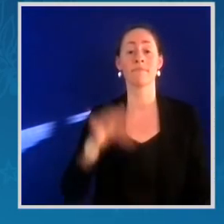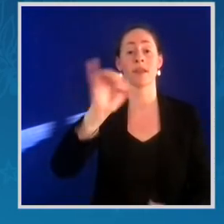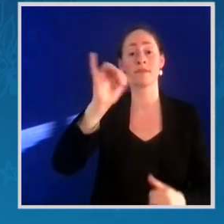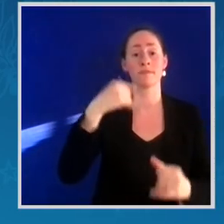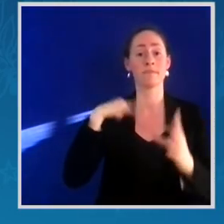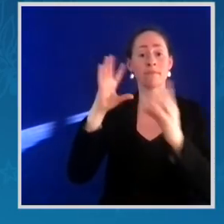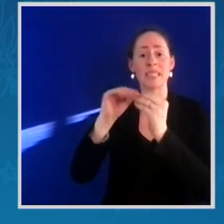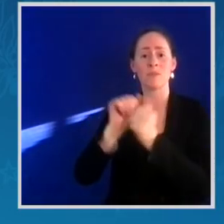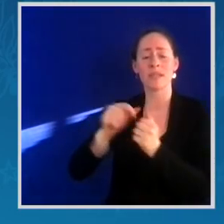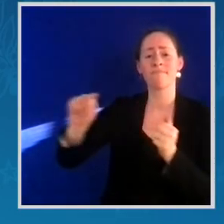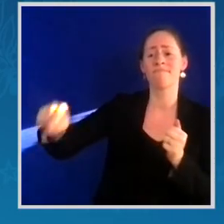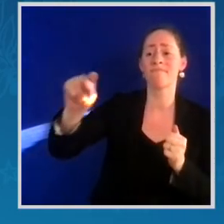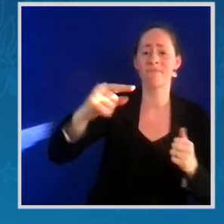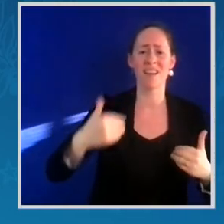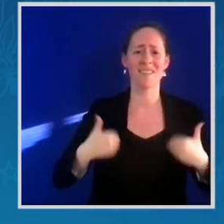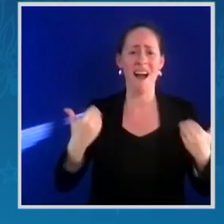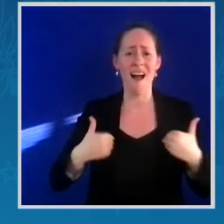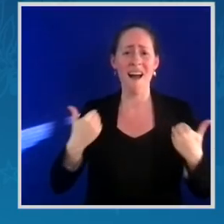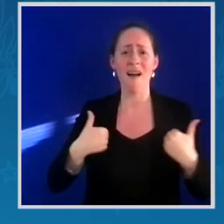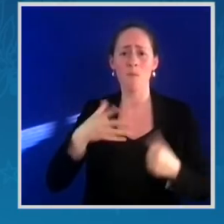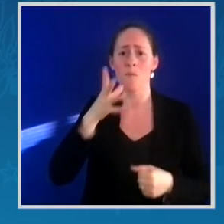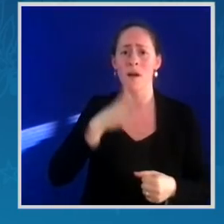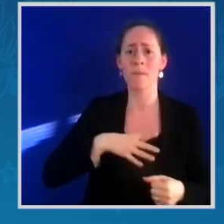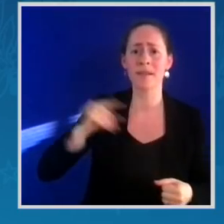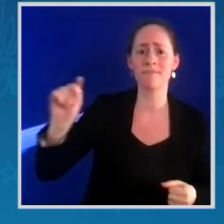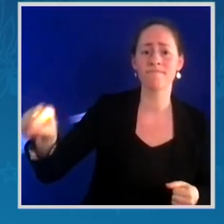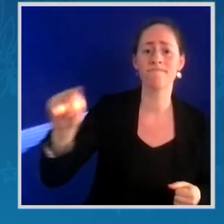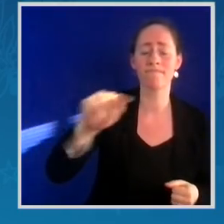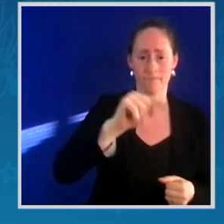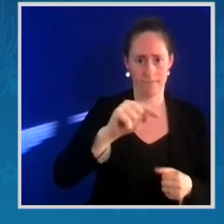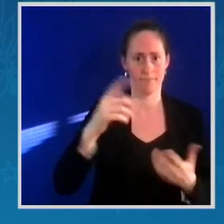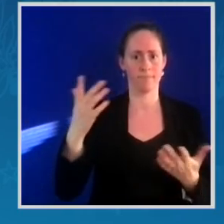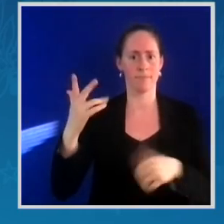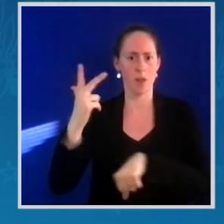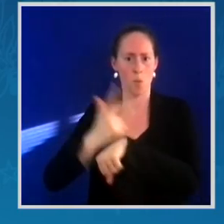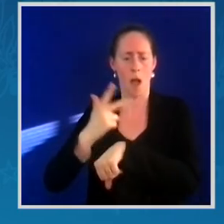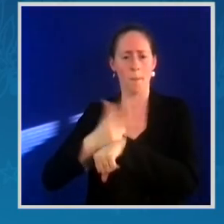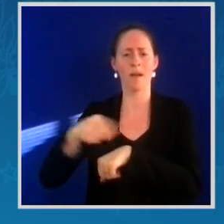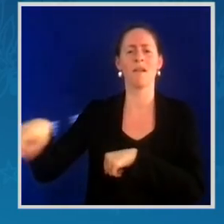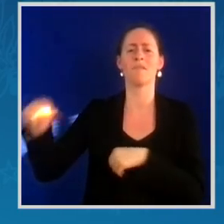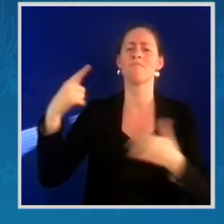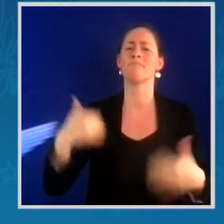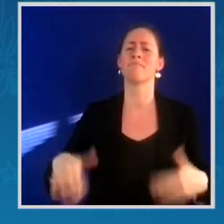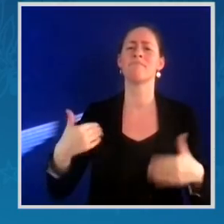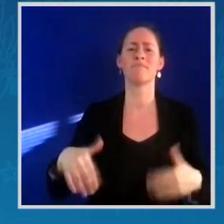for the economy in Guatemala is agriculture. If you have ever met or know a farmer,